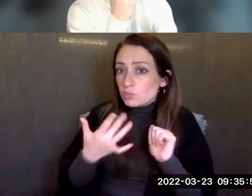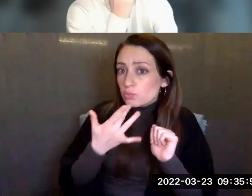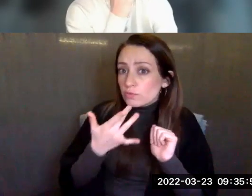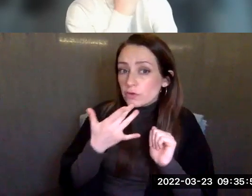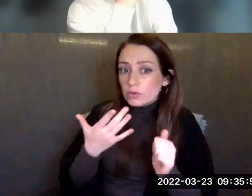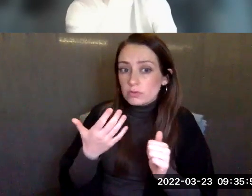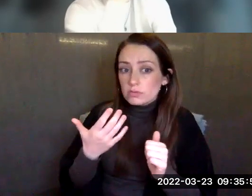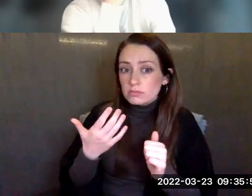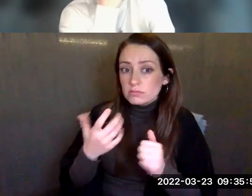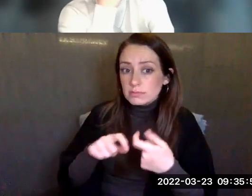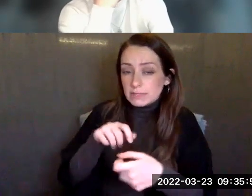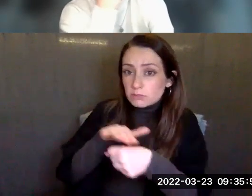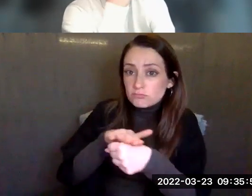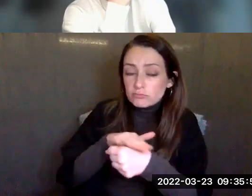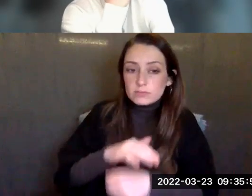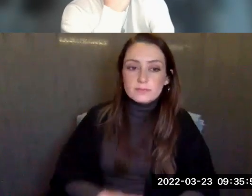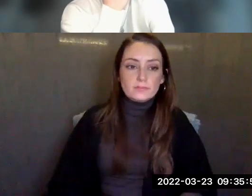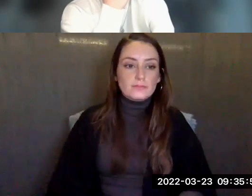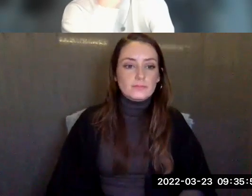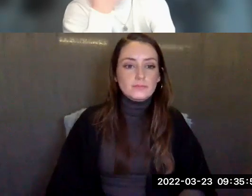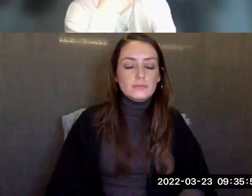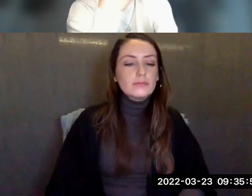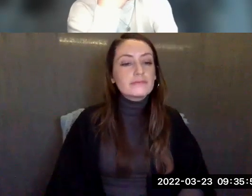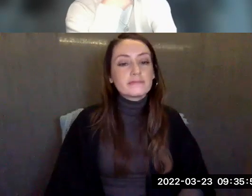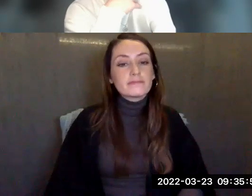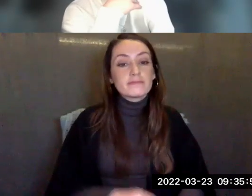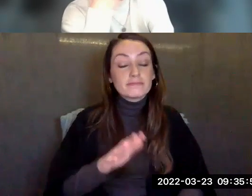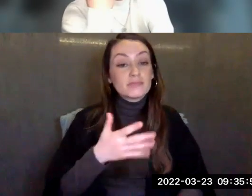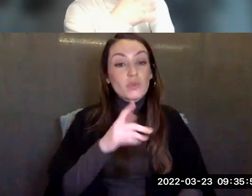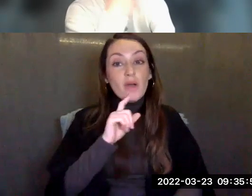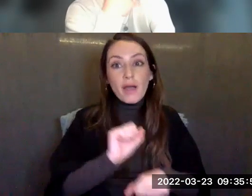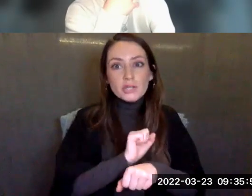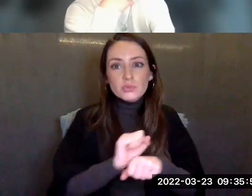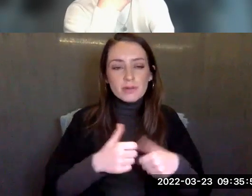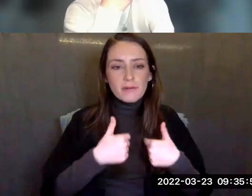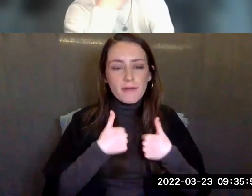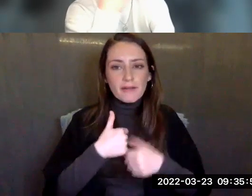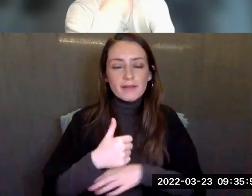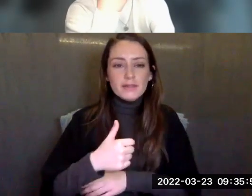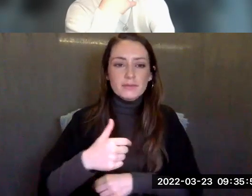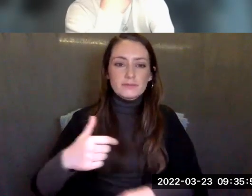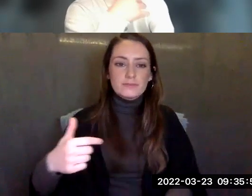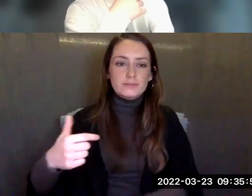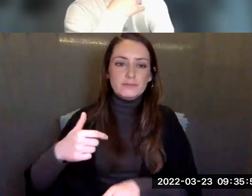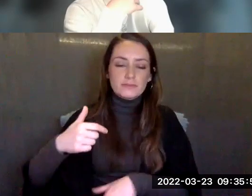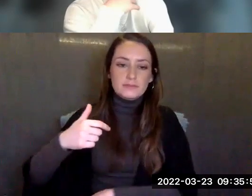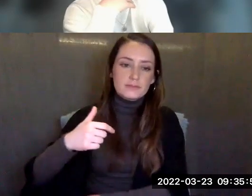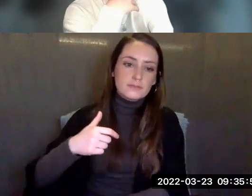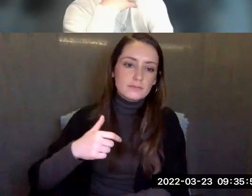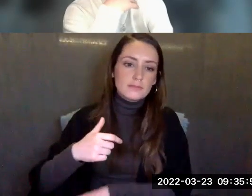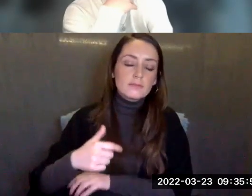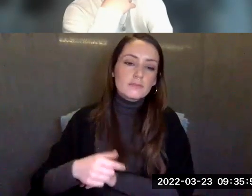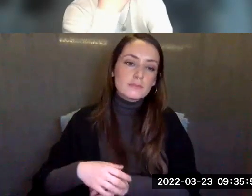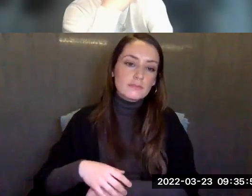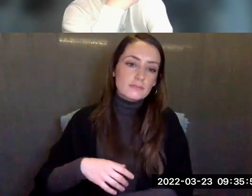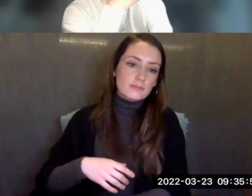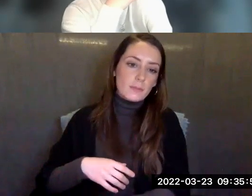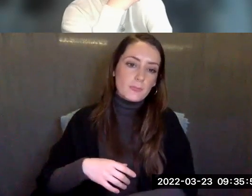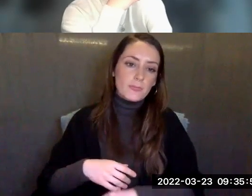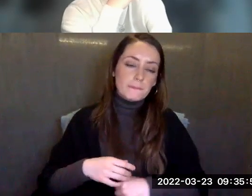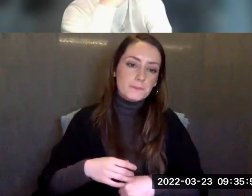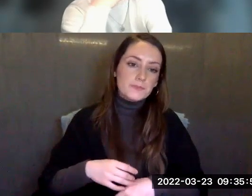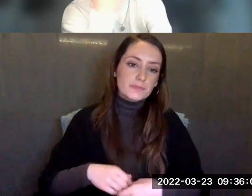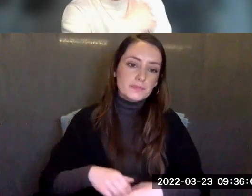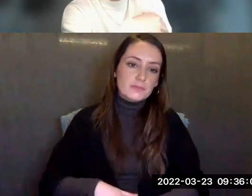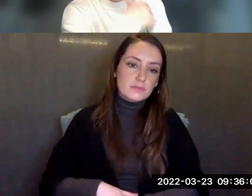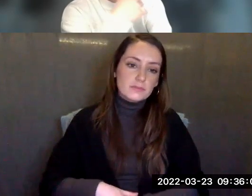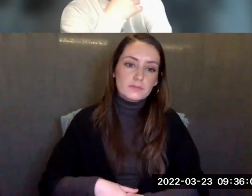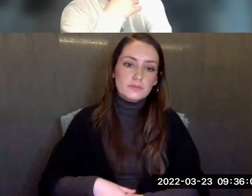Because actually I didn't have even this hand tower at in to to American.